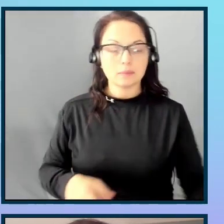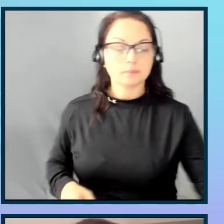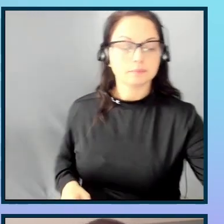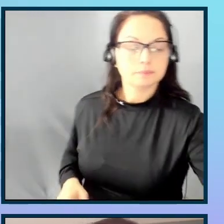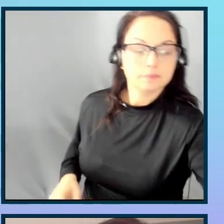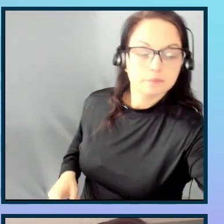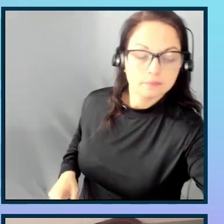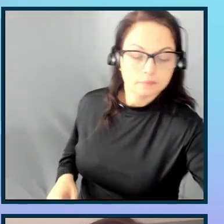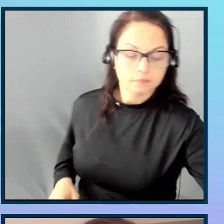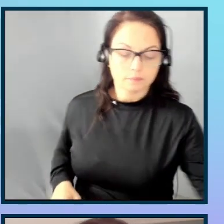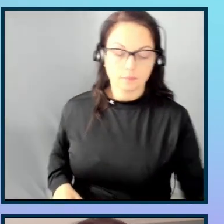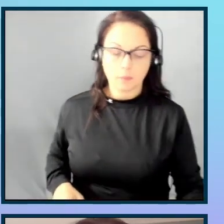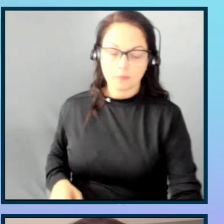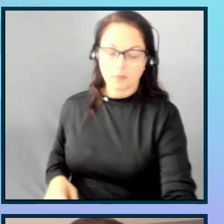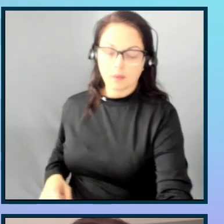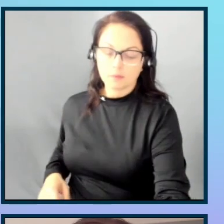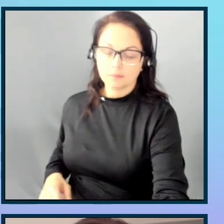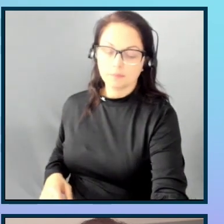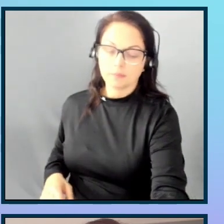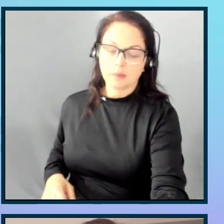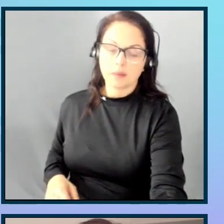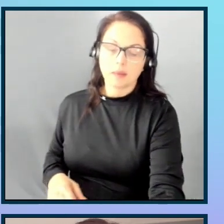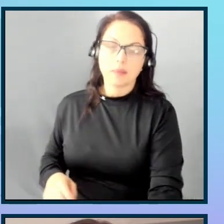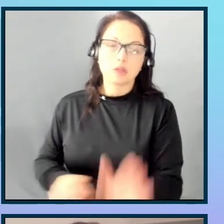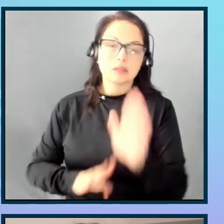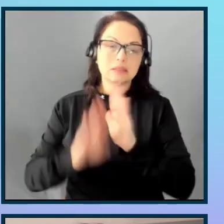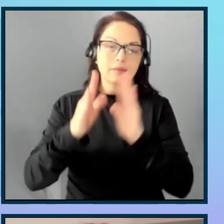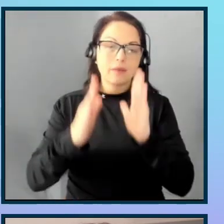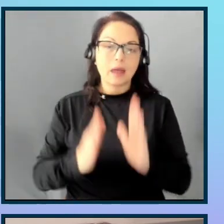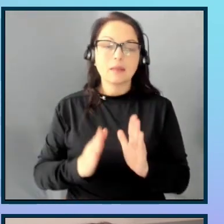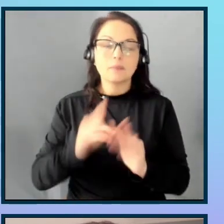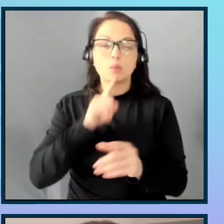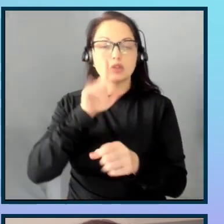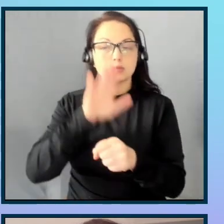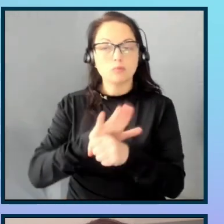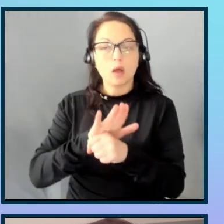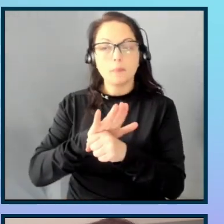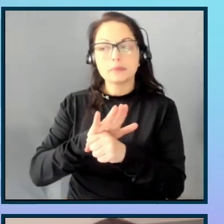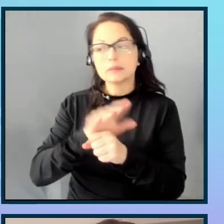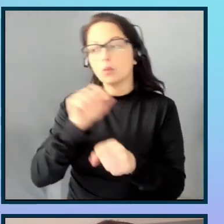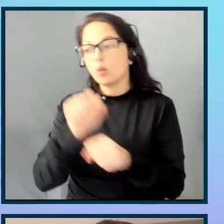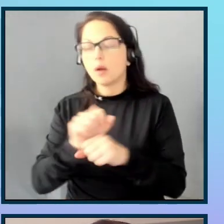which is promising work, but details need to be held out. There's refinement work.